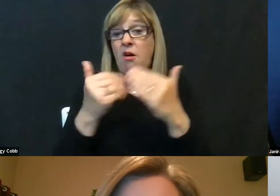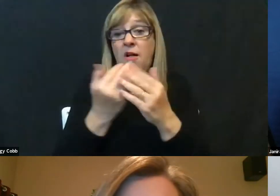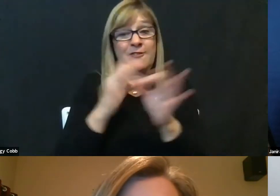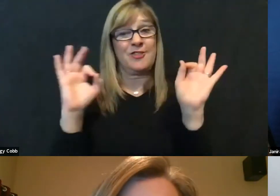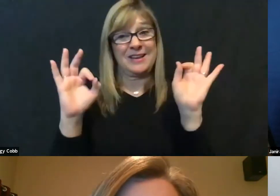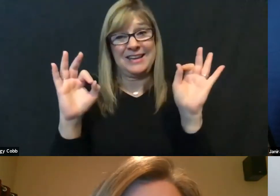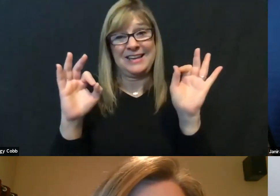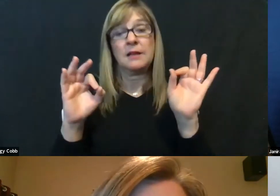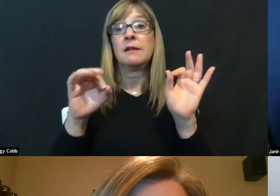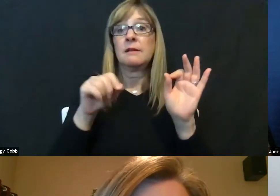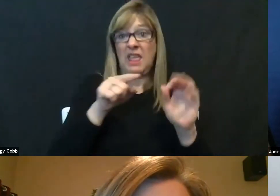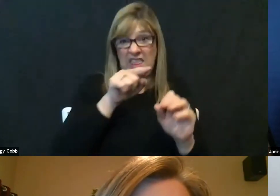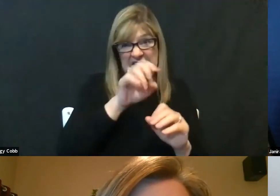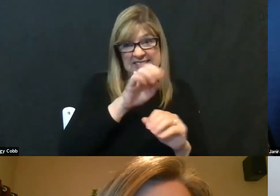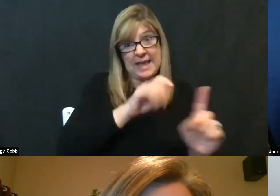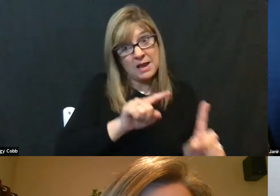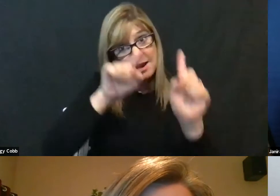They come to you to help you